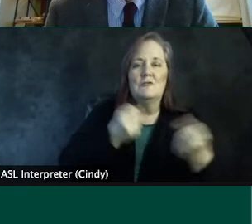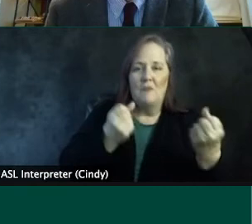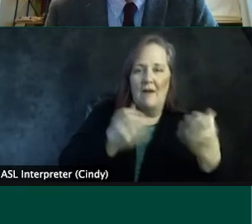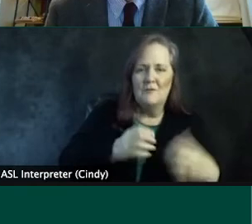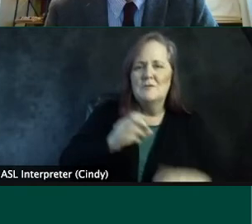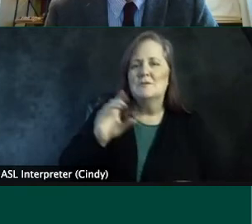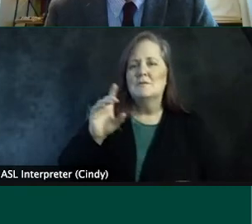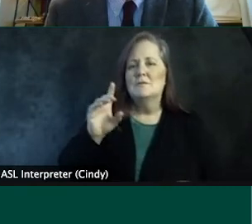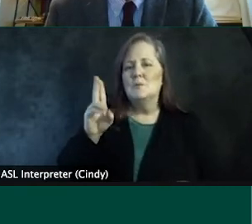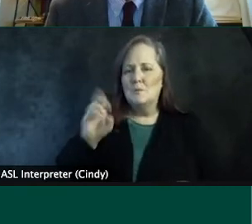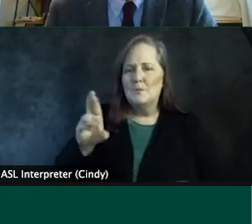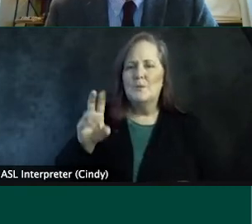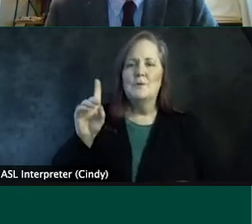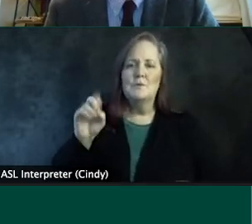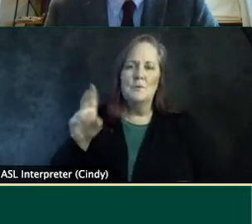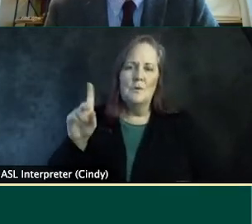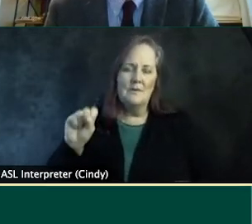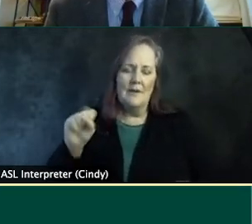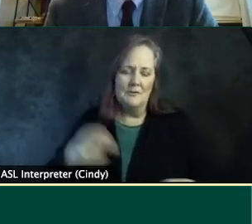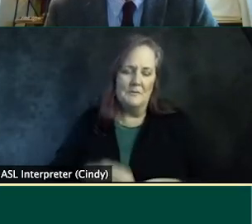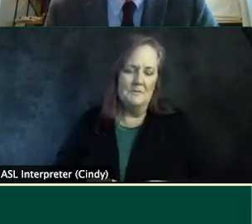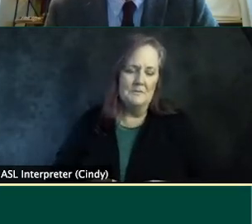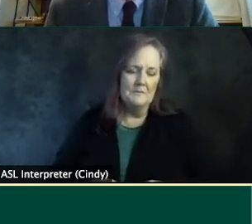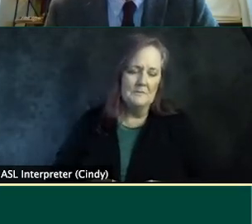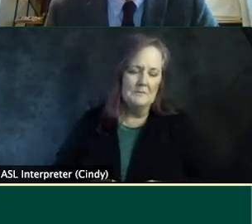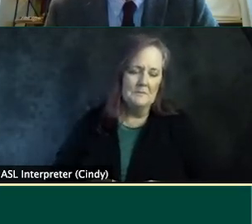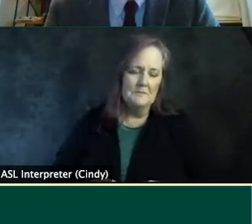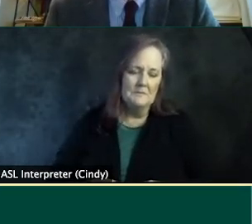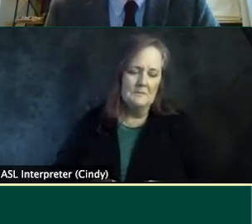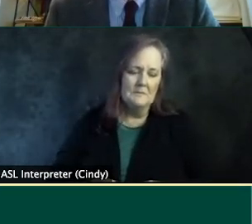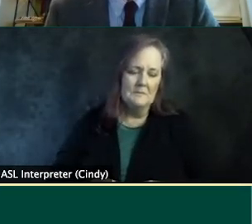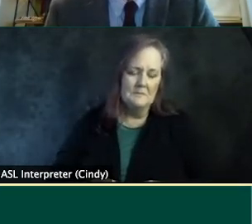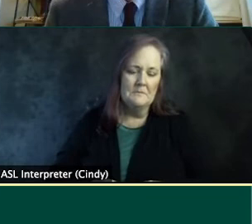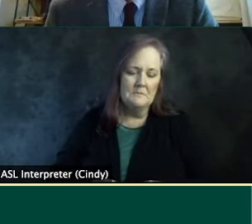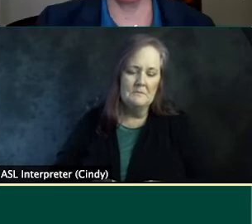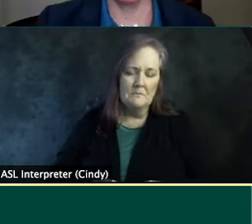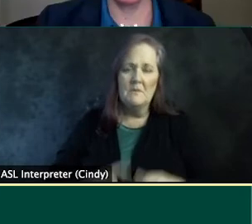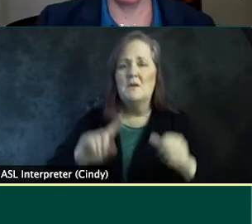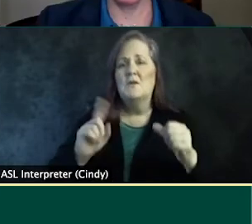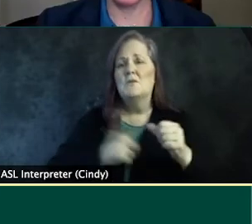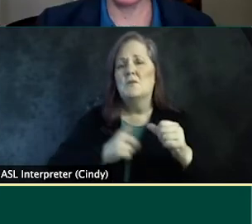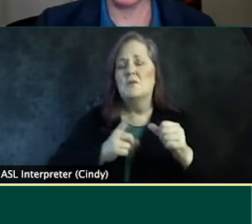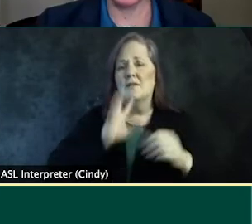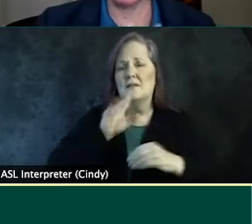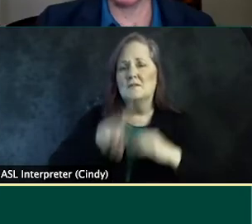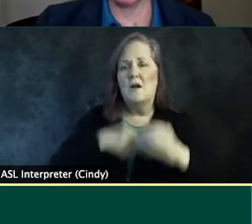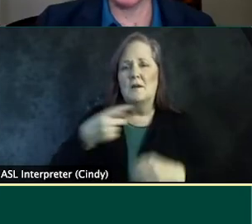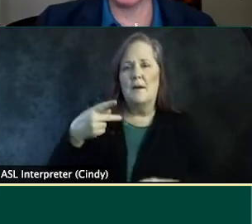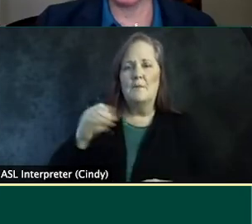It will be determined if the measure passes in the future. Okay. Do other states have similar laws?